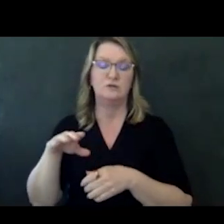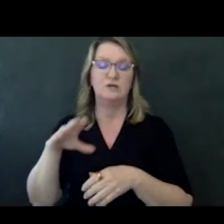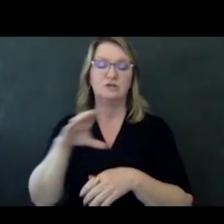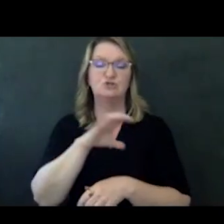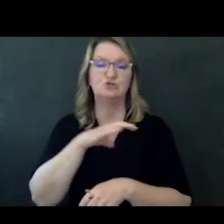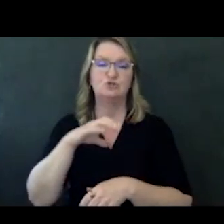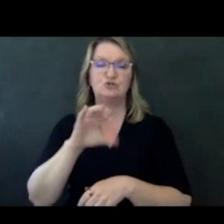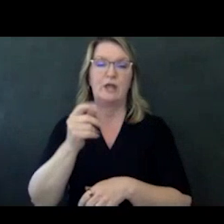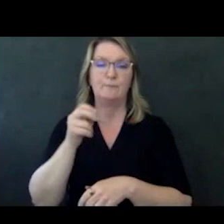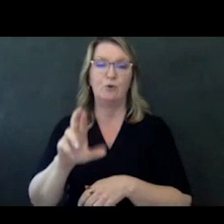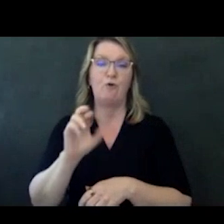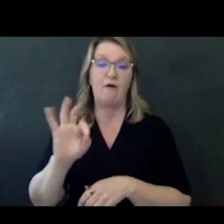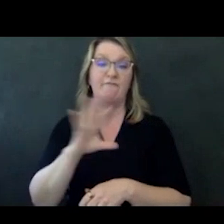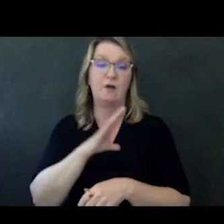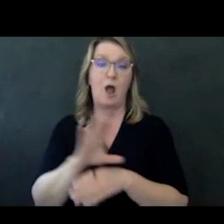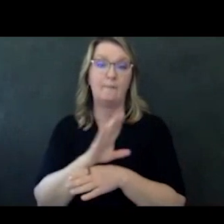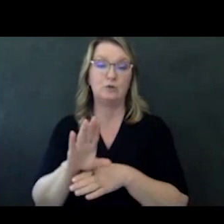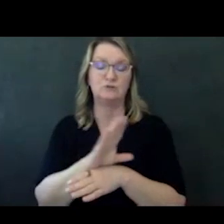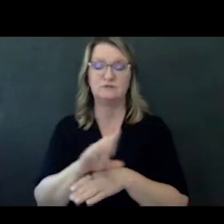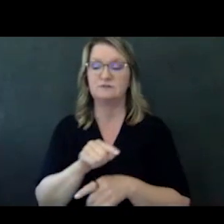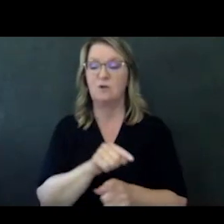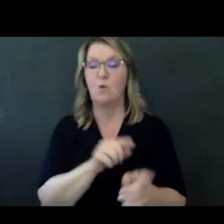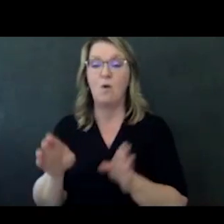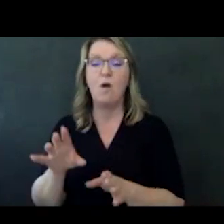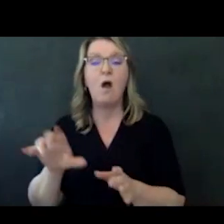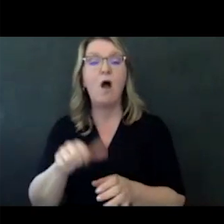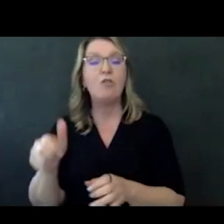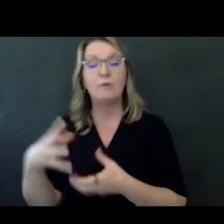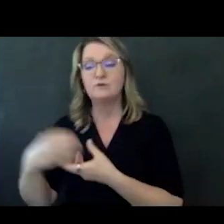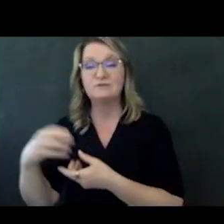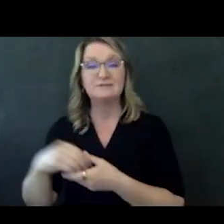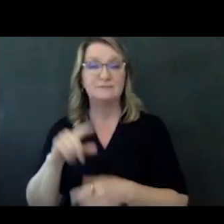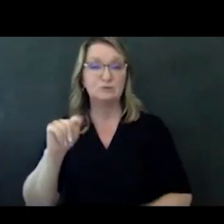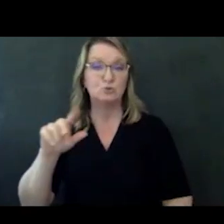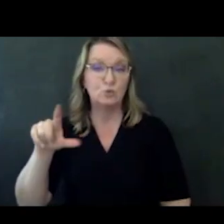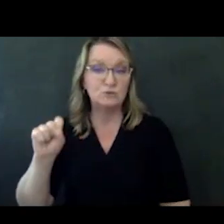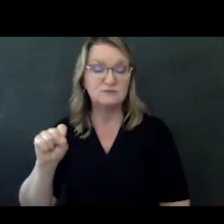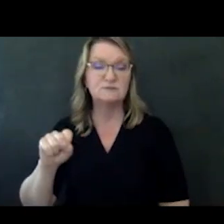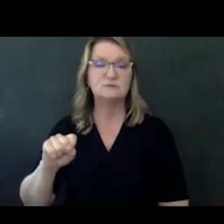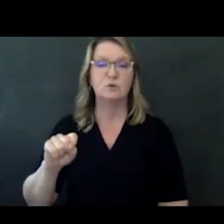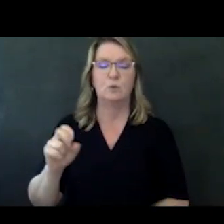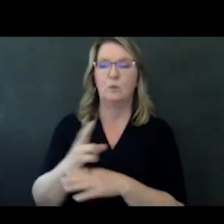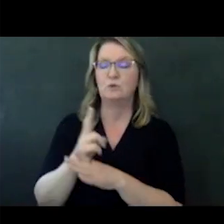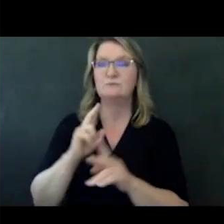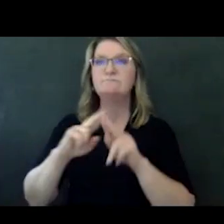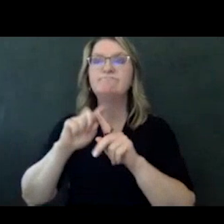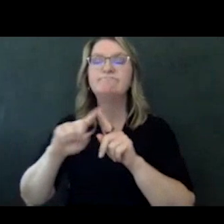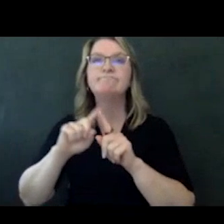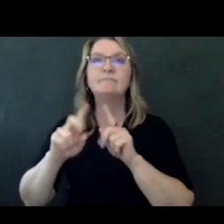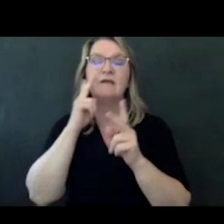recruitment tools for prospective participants. We use engaging visuals and success stories to